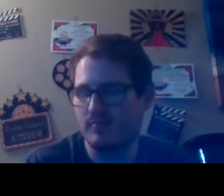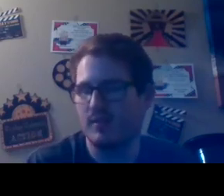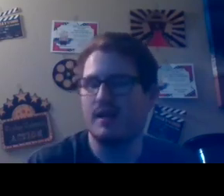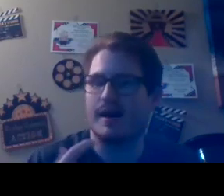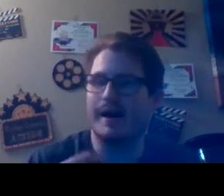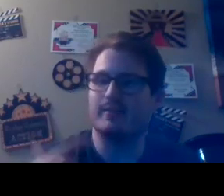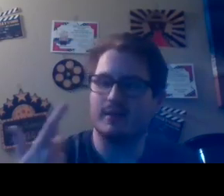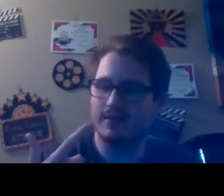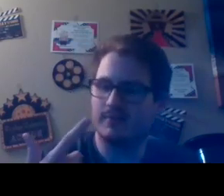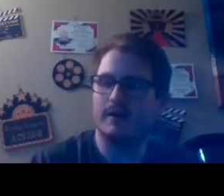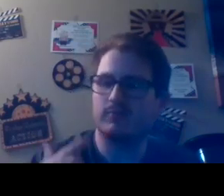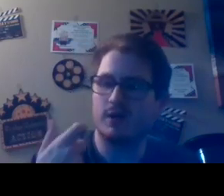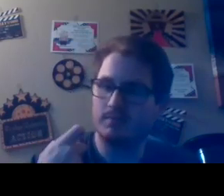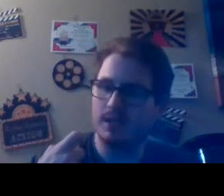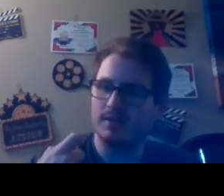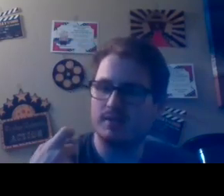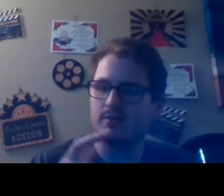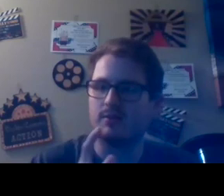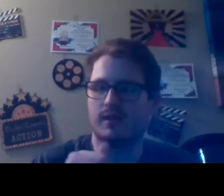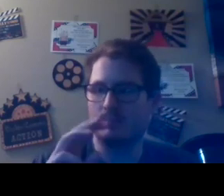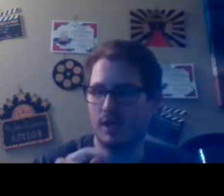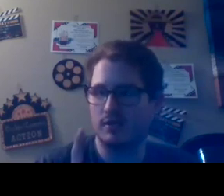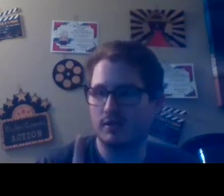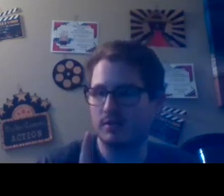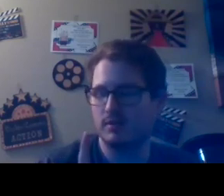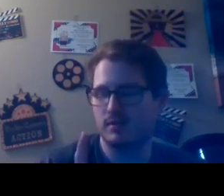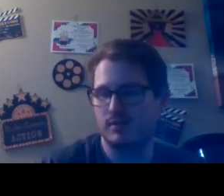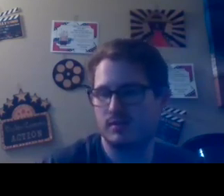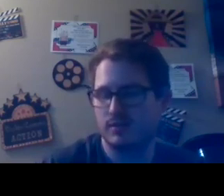Austin signing: I’m 21 years old.